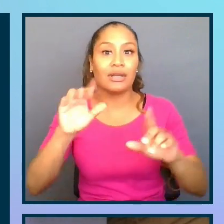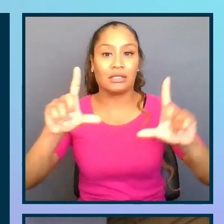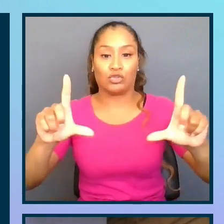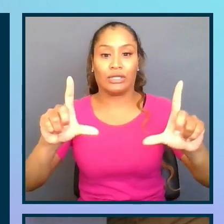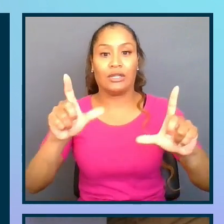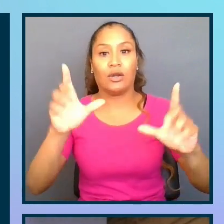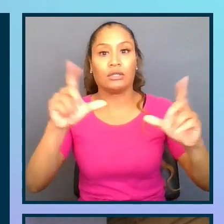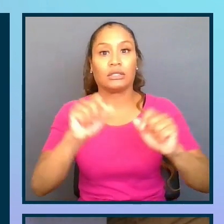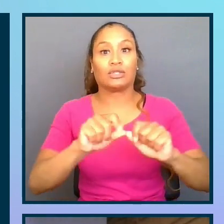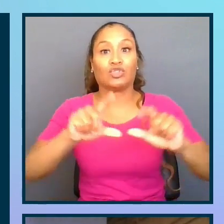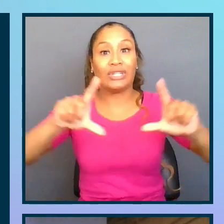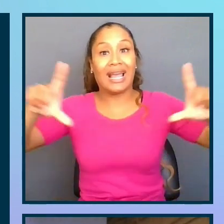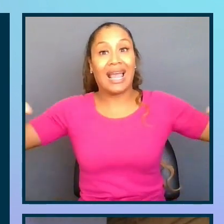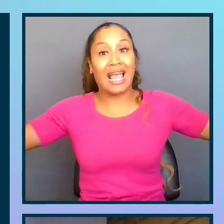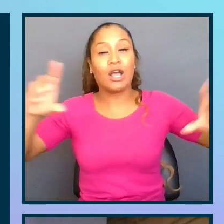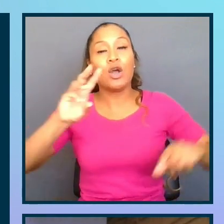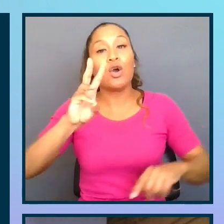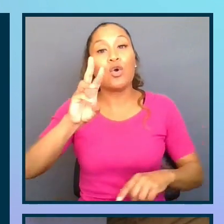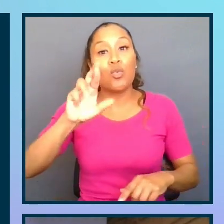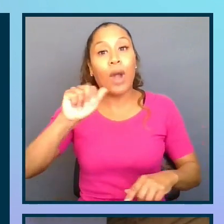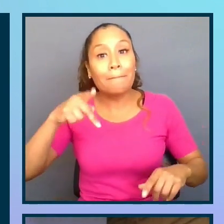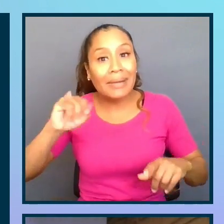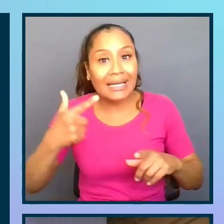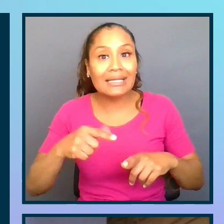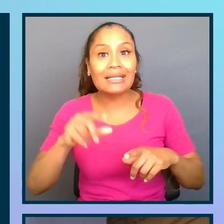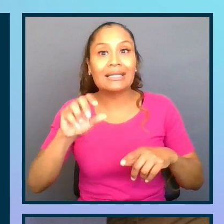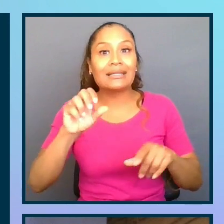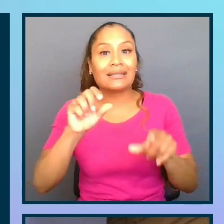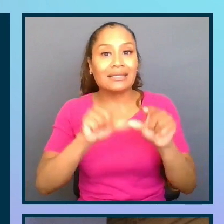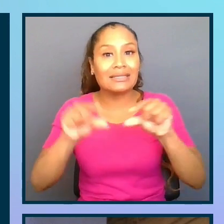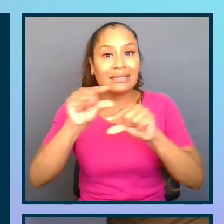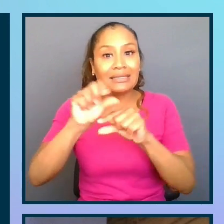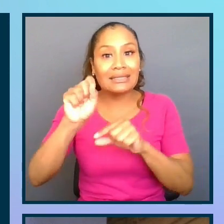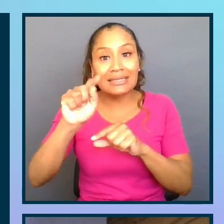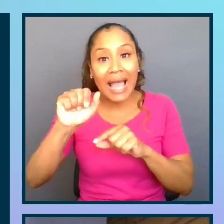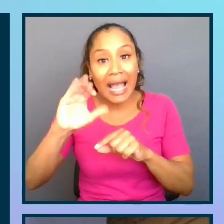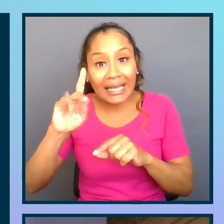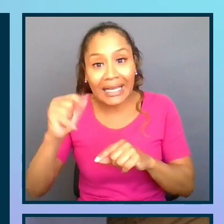the wrapping, the stacking, the visibility and how that stacks up on screen.